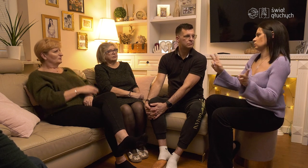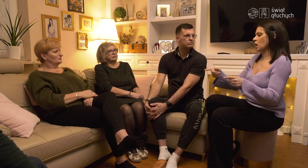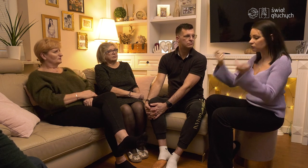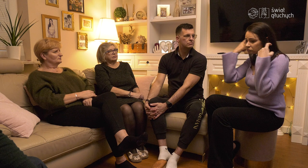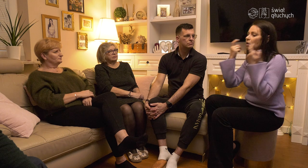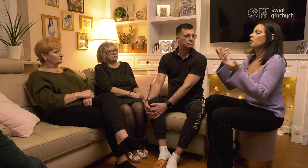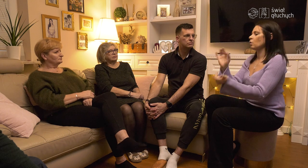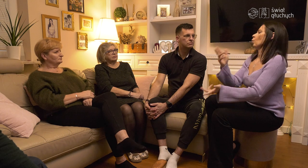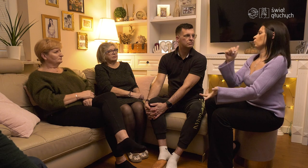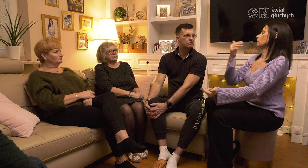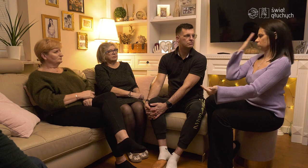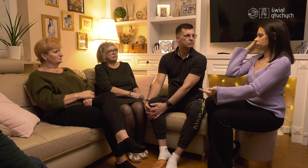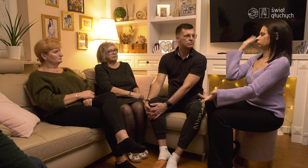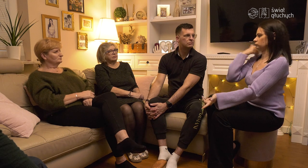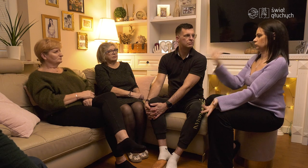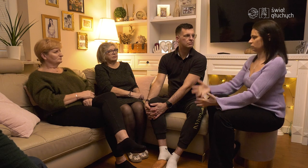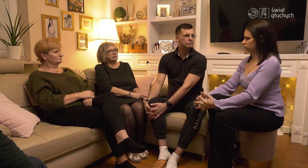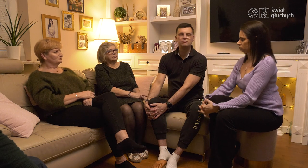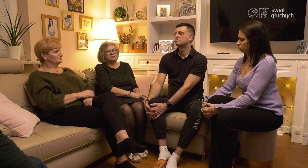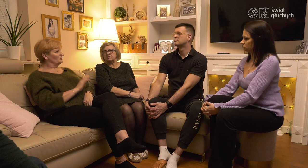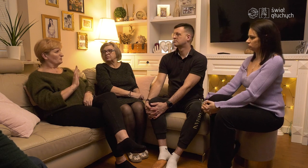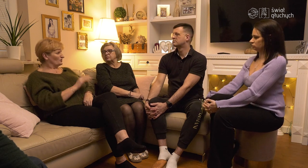Better naturally. That's why they gave the second one hearing aids and it was fine.